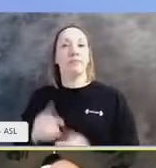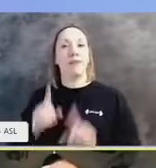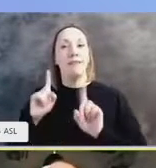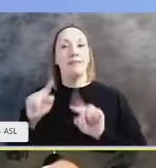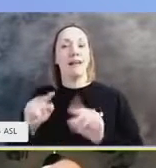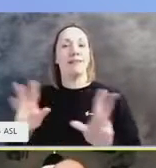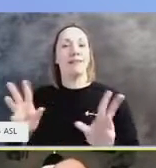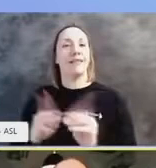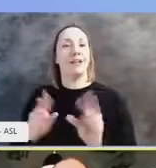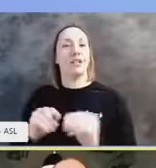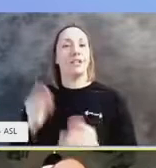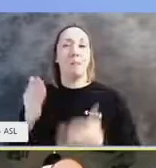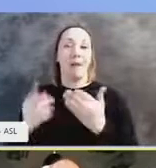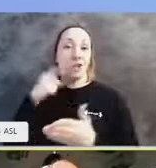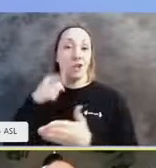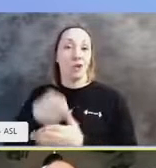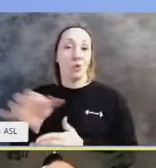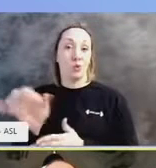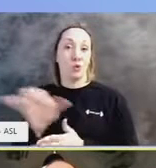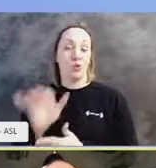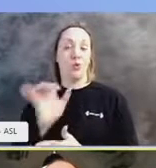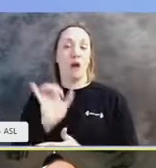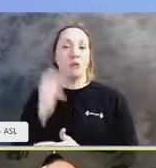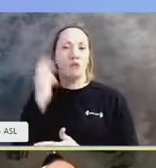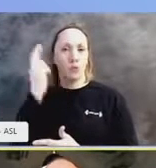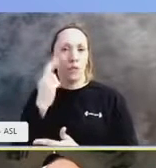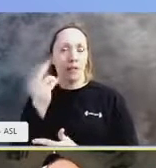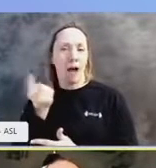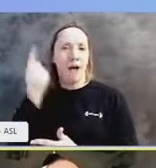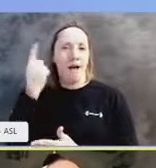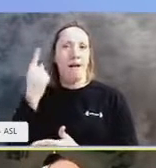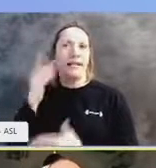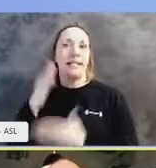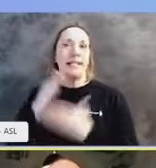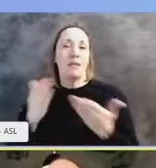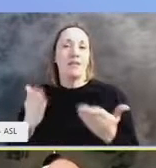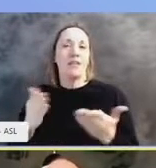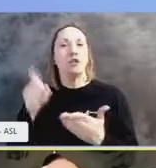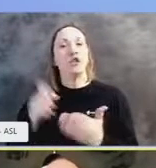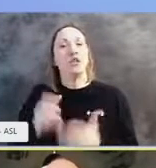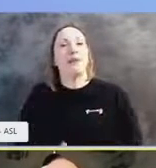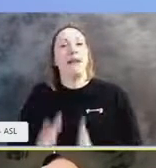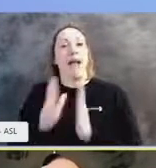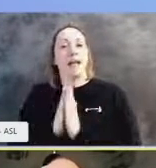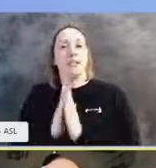else, this stuff is for you, basically. If you're someone who tends sessions, to attend might be for you